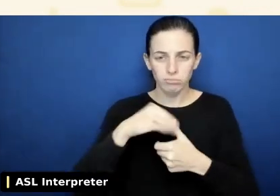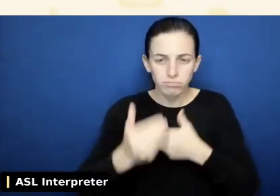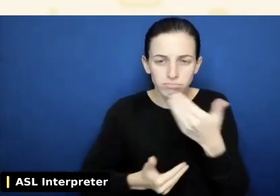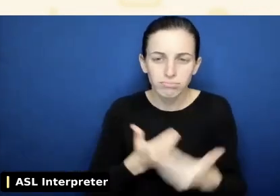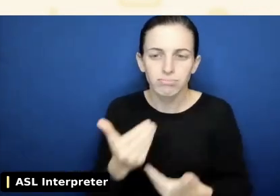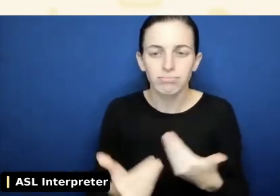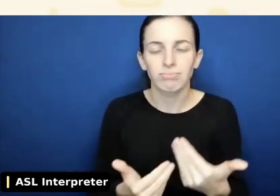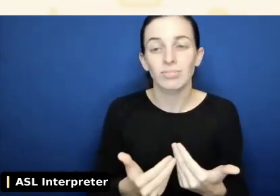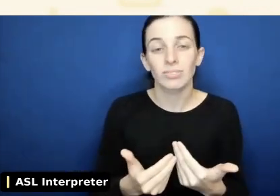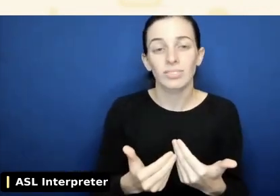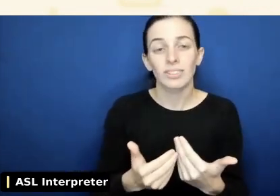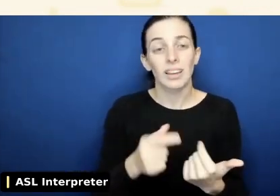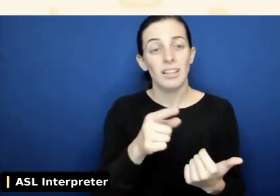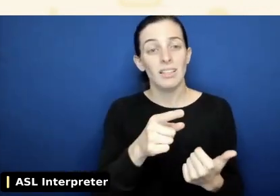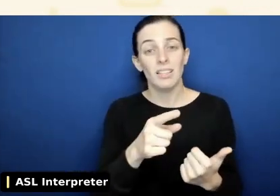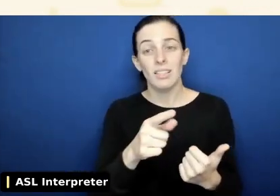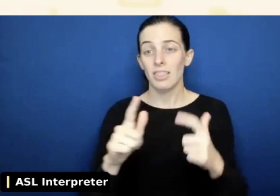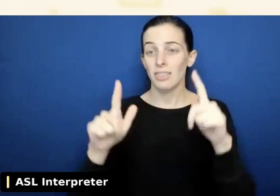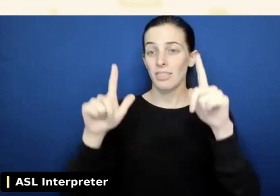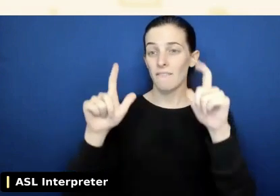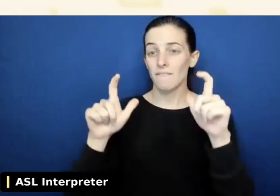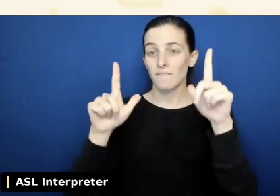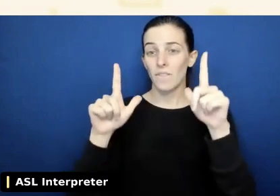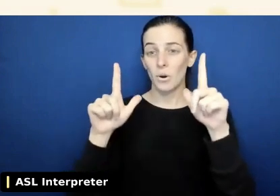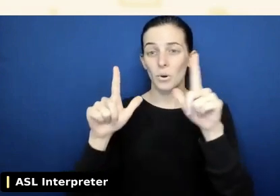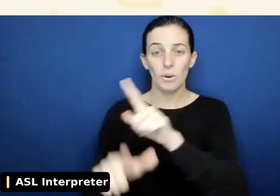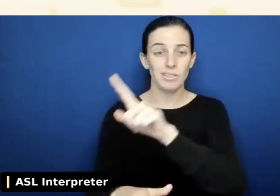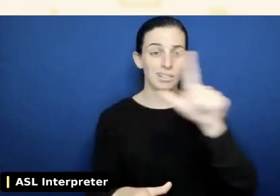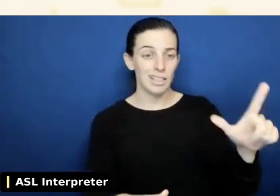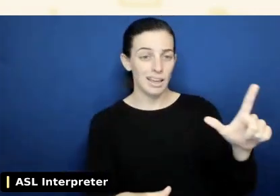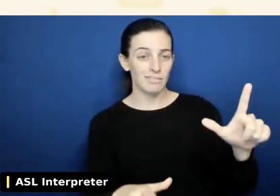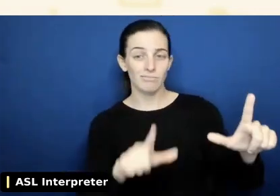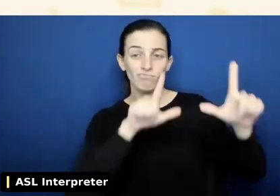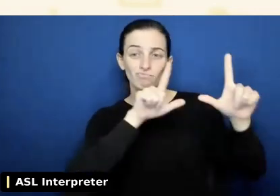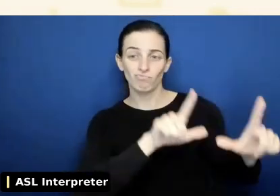The photo on the left hand side on the slide, shows me captured